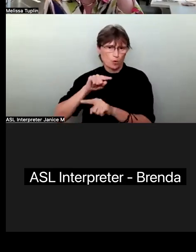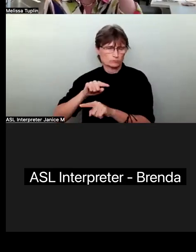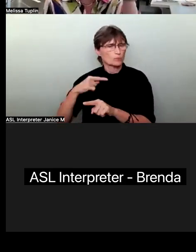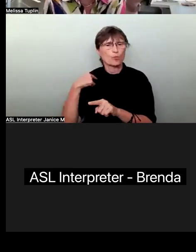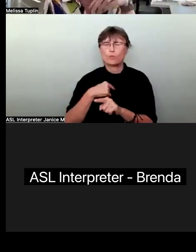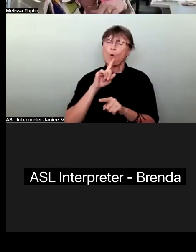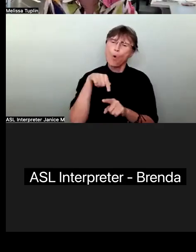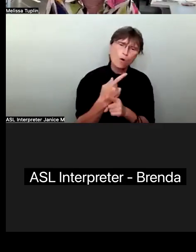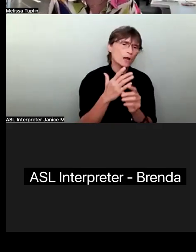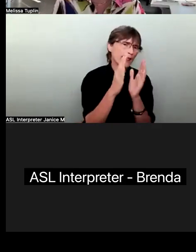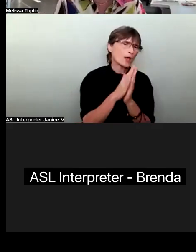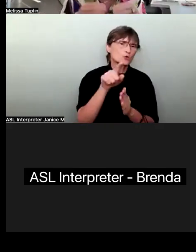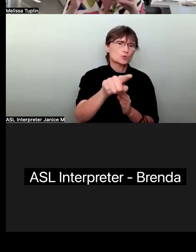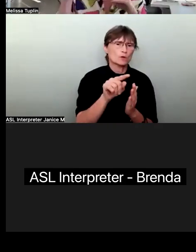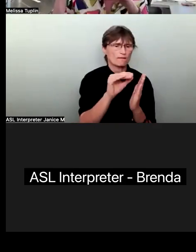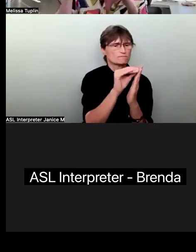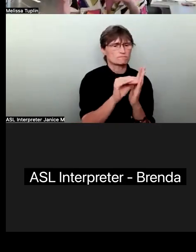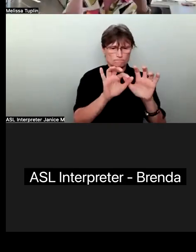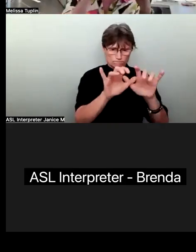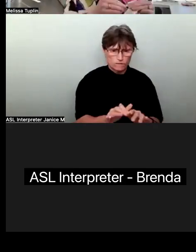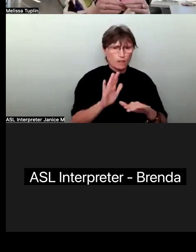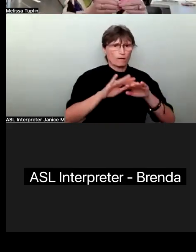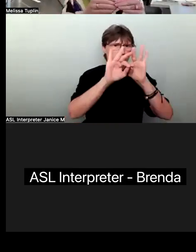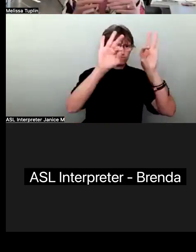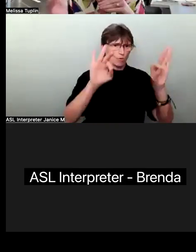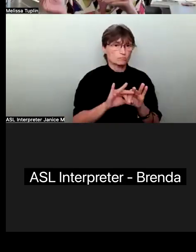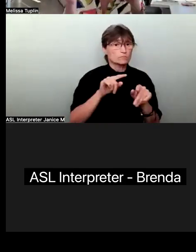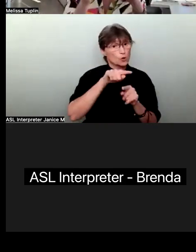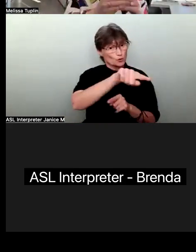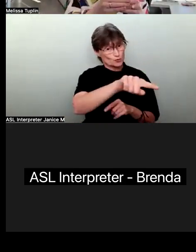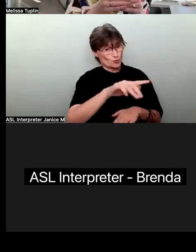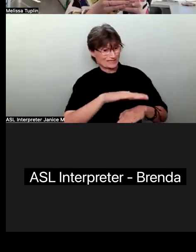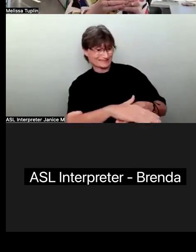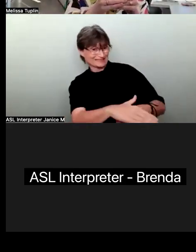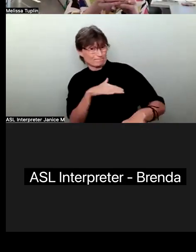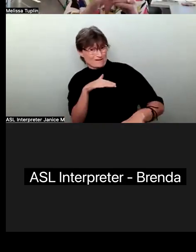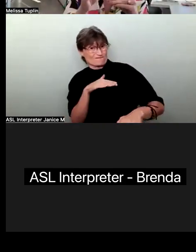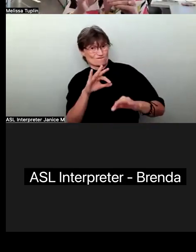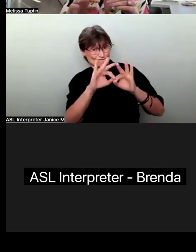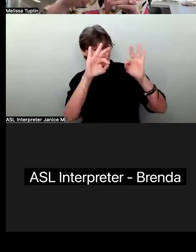And please note that the forms that you're now resubmitting as part of this application process